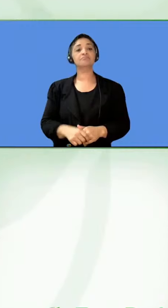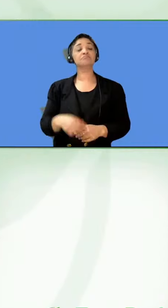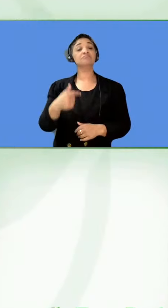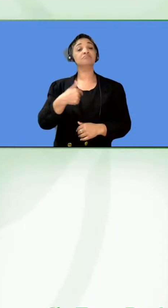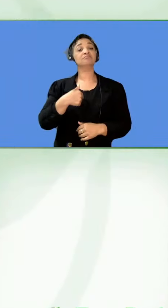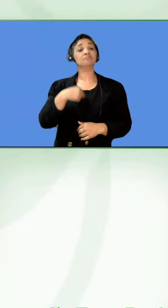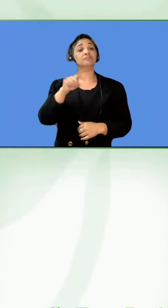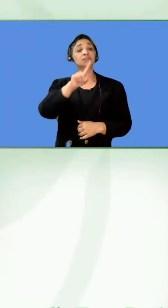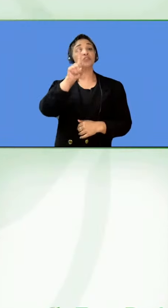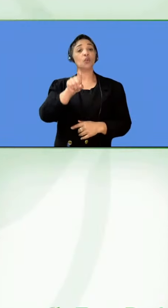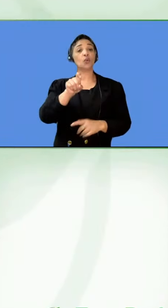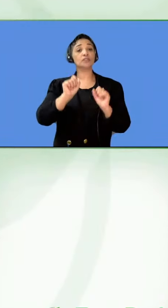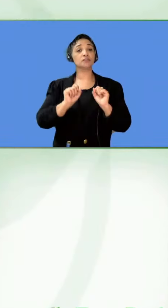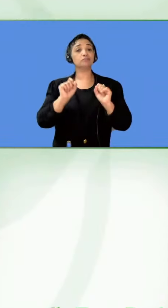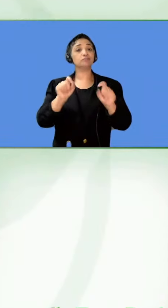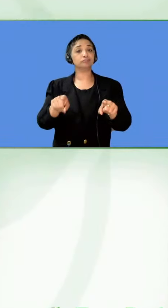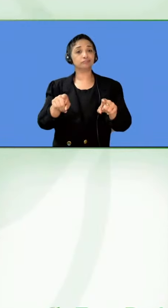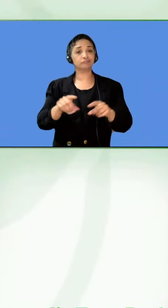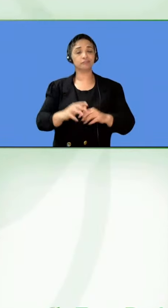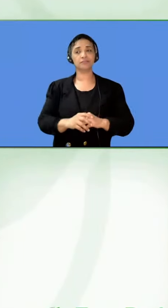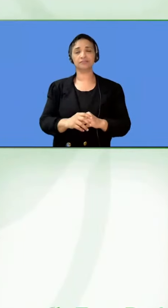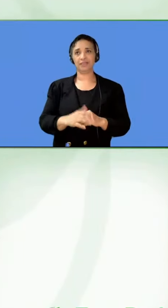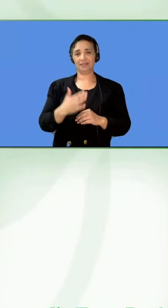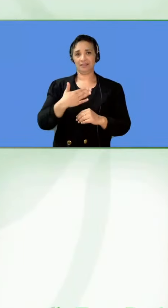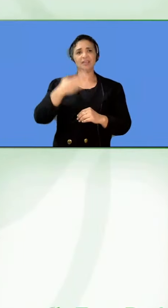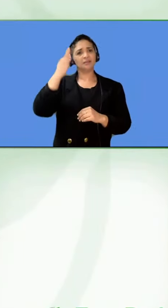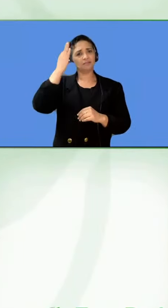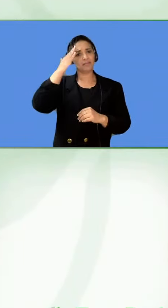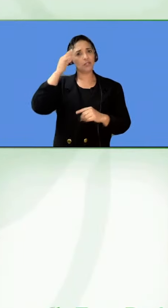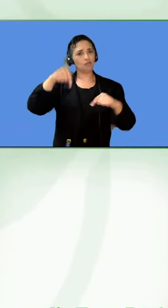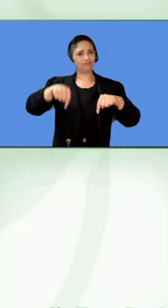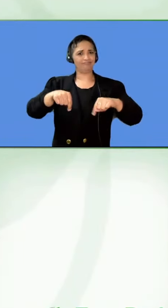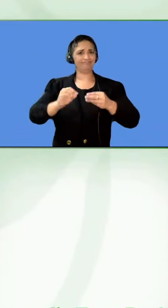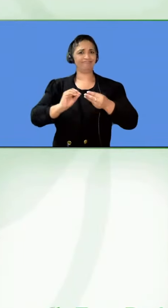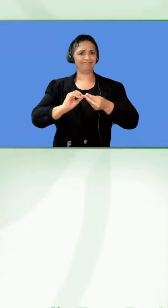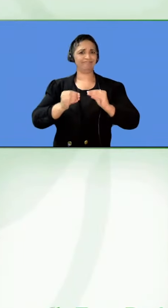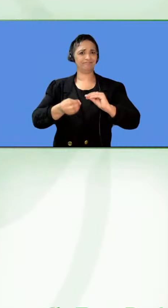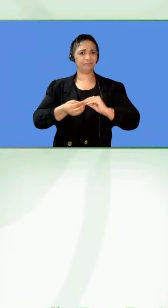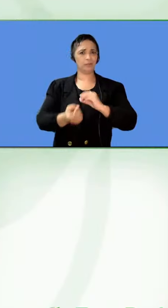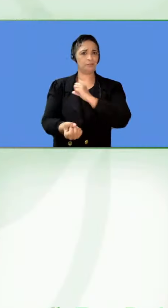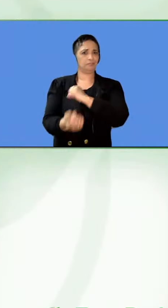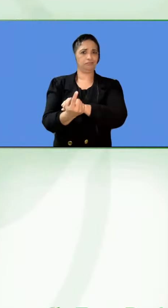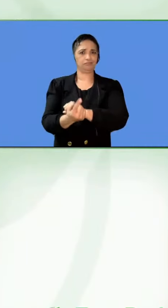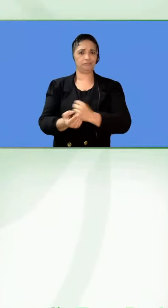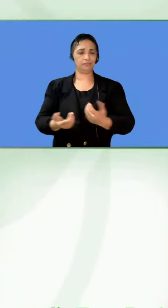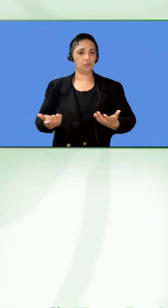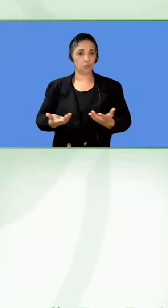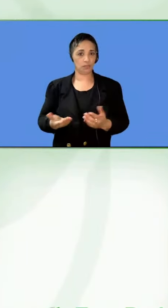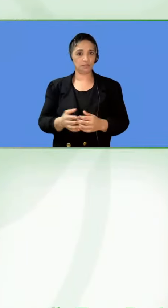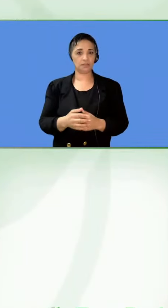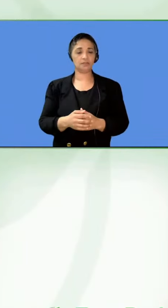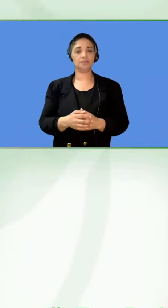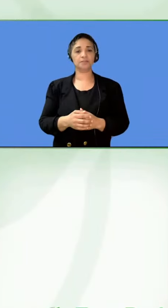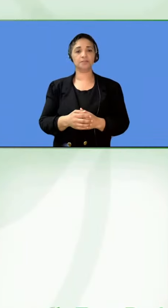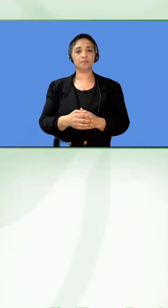I know one of the biggest problems we have here is the presentation of maths, for example